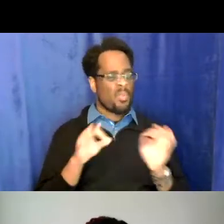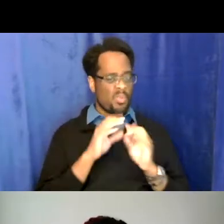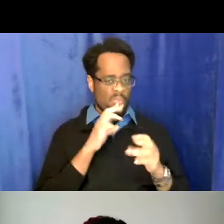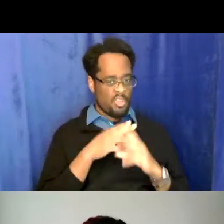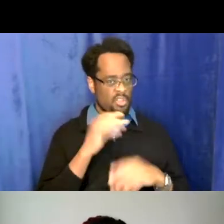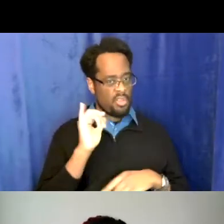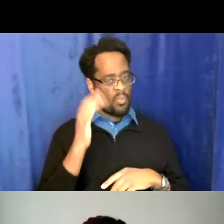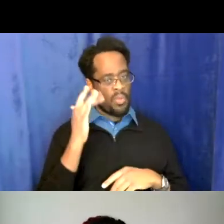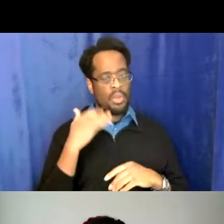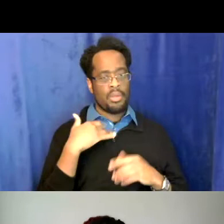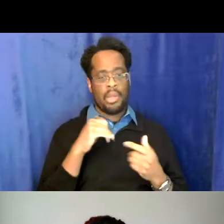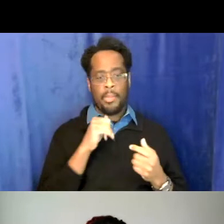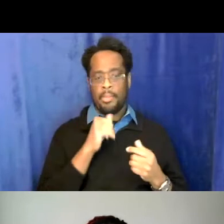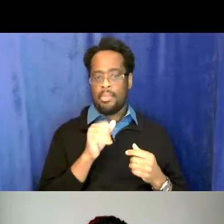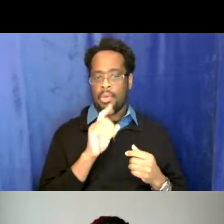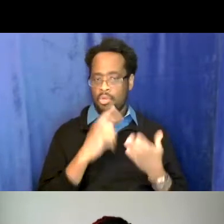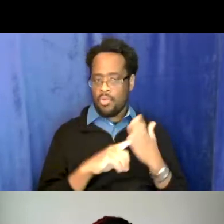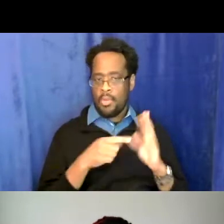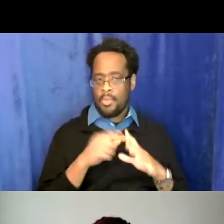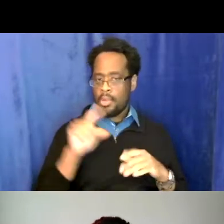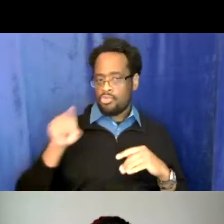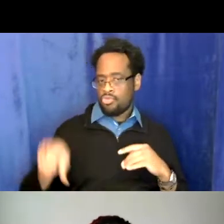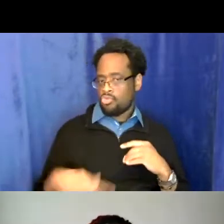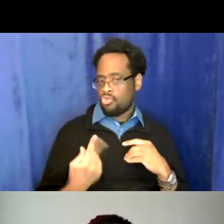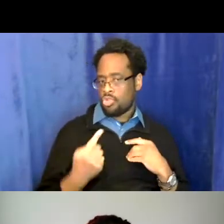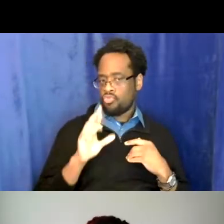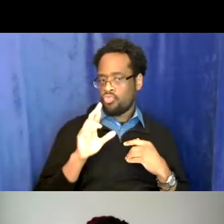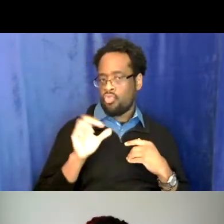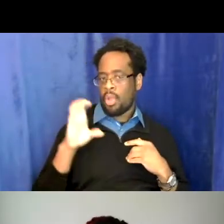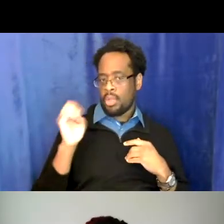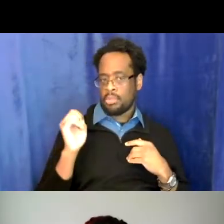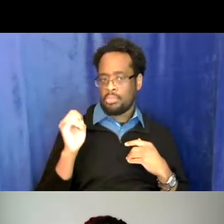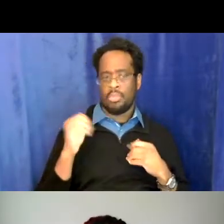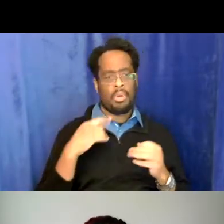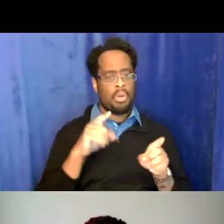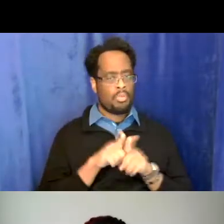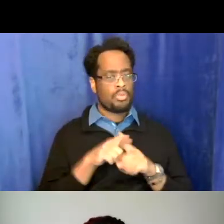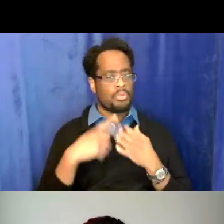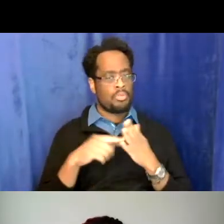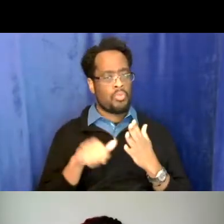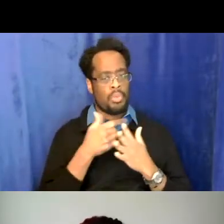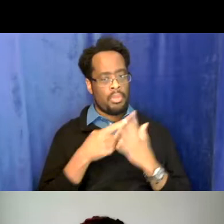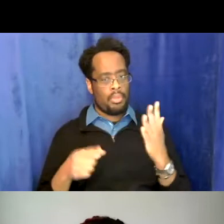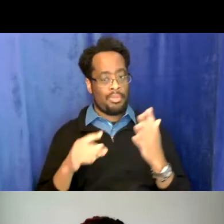it's signed. I felt it was worthy of a discussion here because we can't just talk solely about